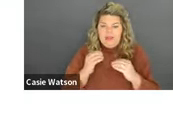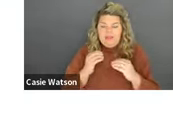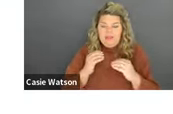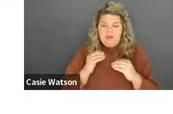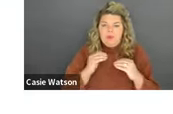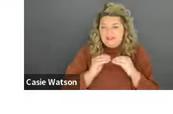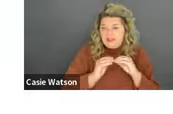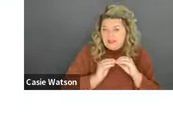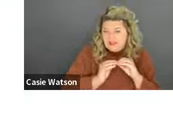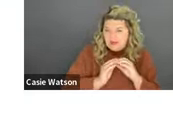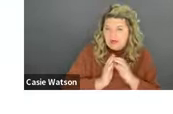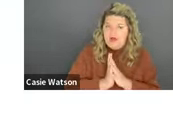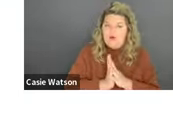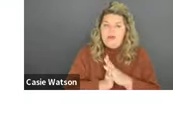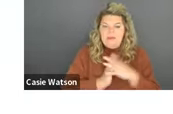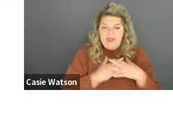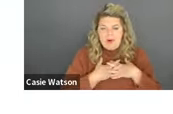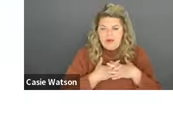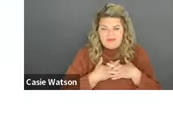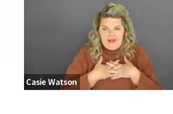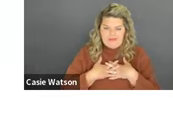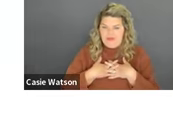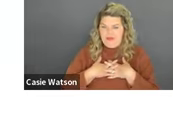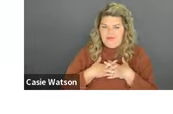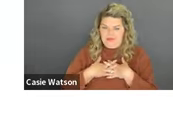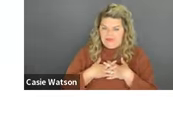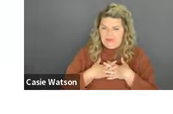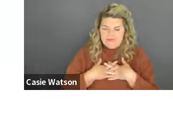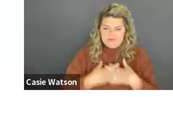that maybe wasn't clear, we may pause and ask for clarification.